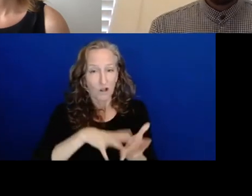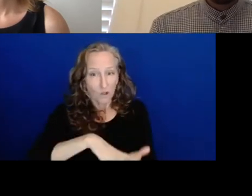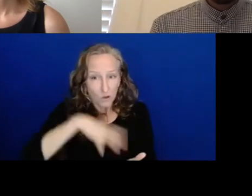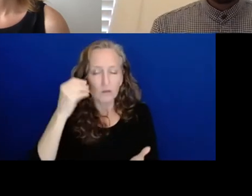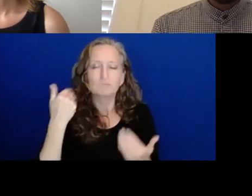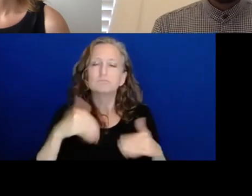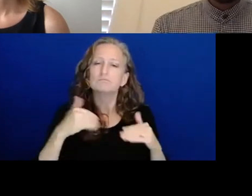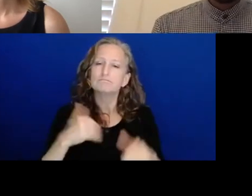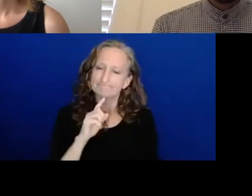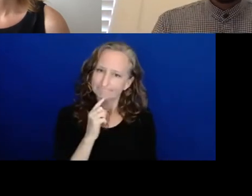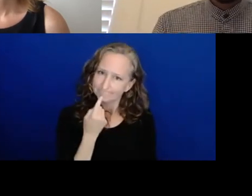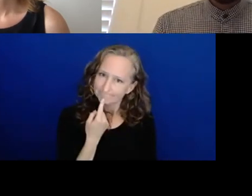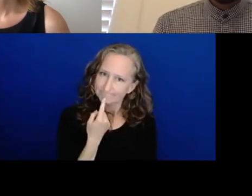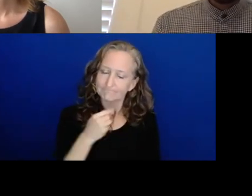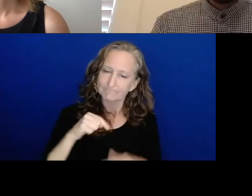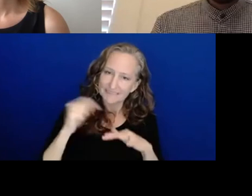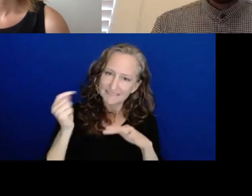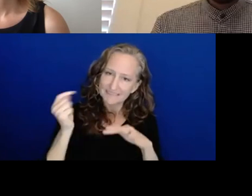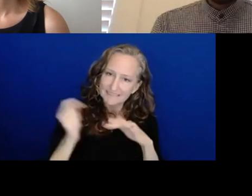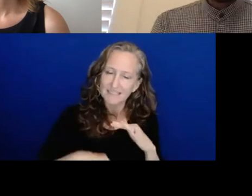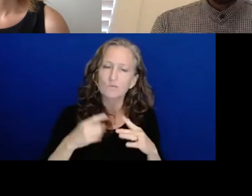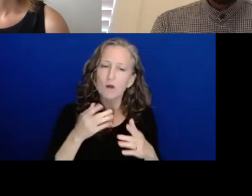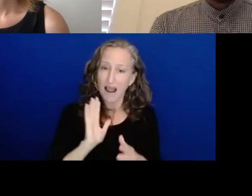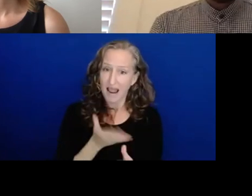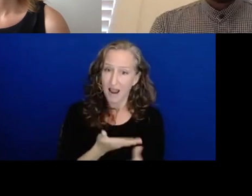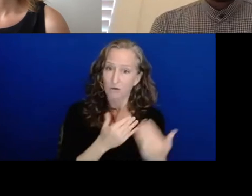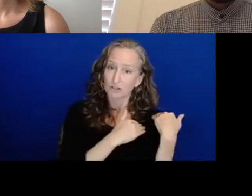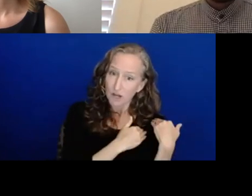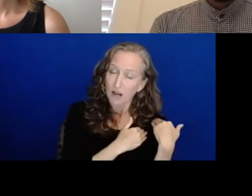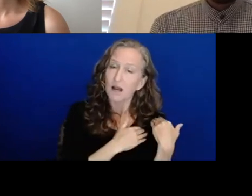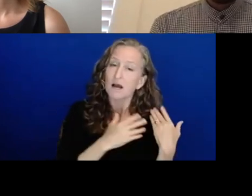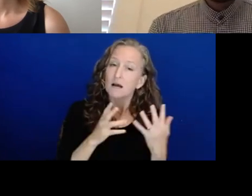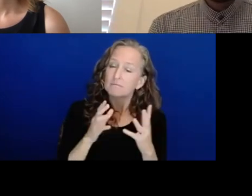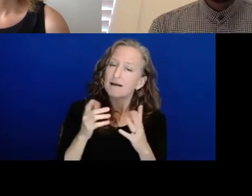I think is to open people's aperture to the truth that they're being shown and to never